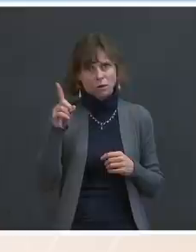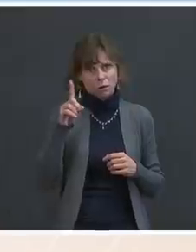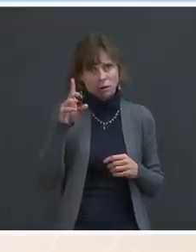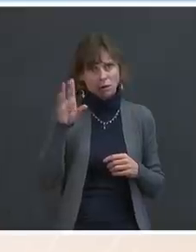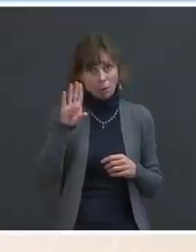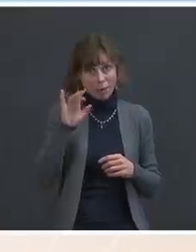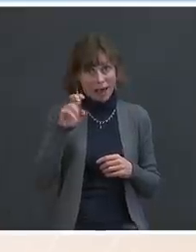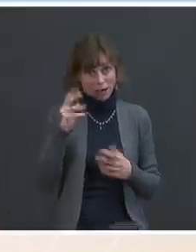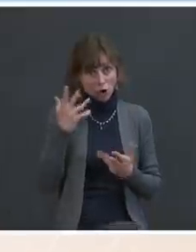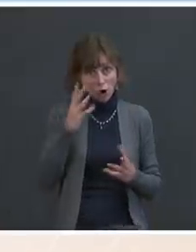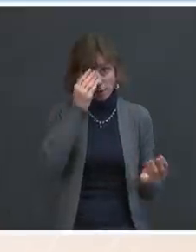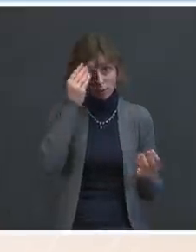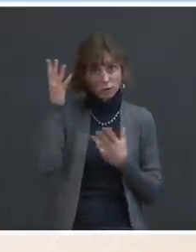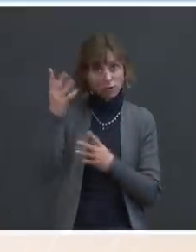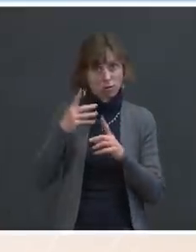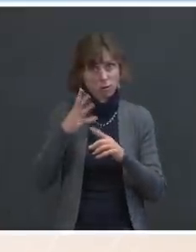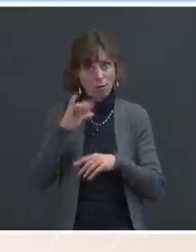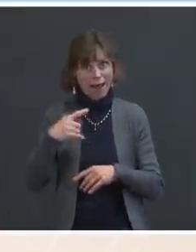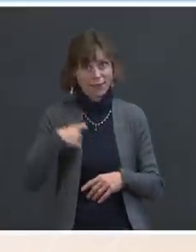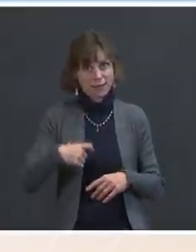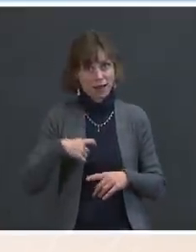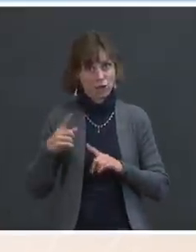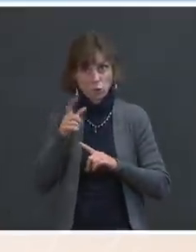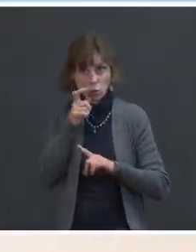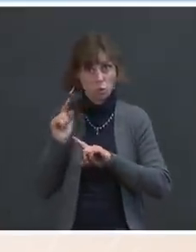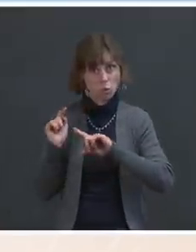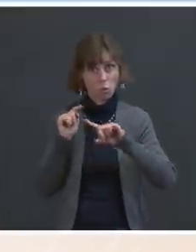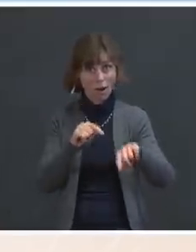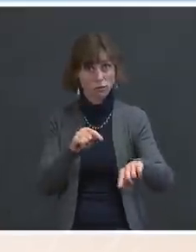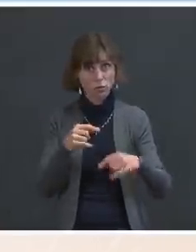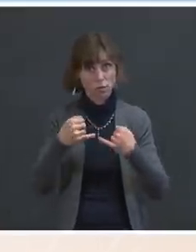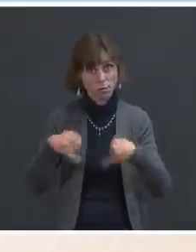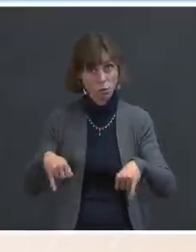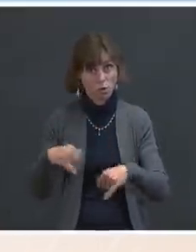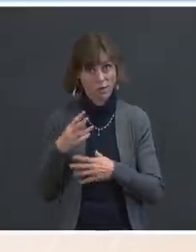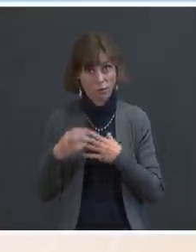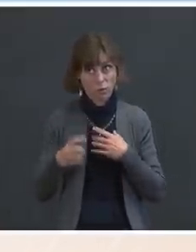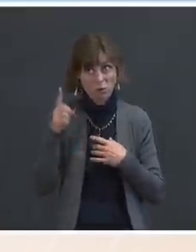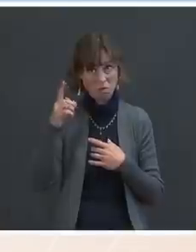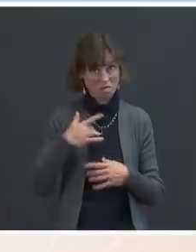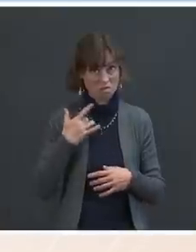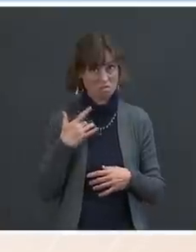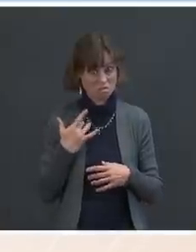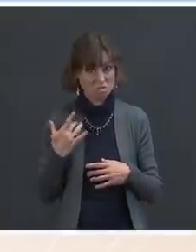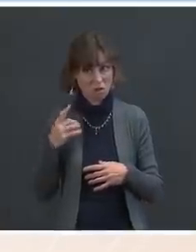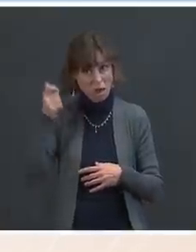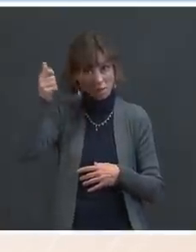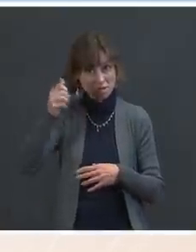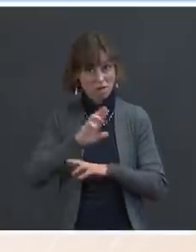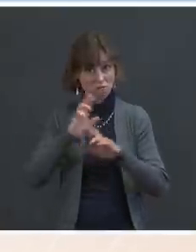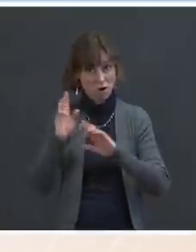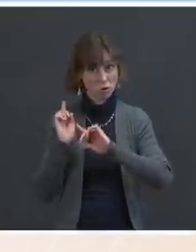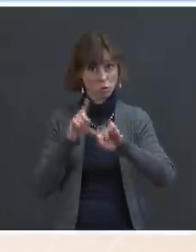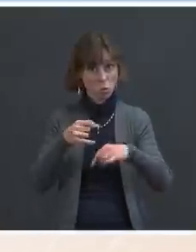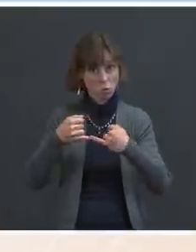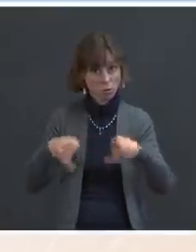by his delegation that went to the border over the weekend? And does he now feel the need to go to the border, if he has been briefed by them? Ms. Psaki: Sure.